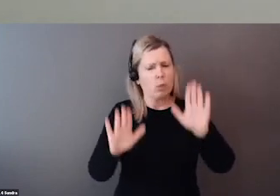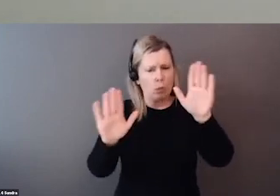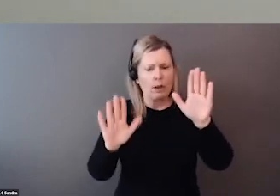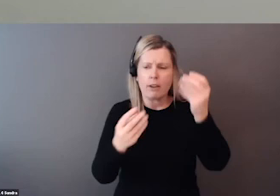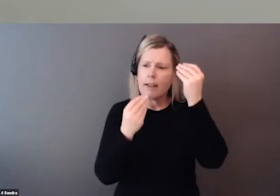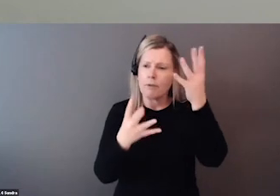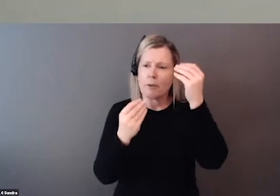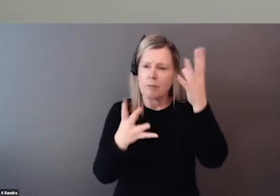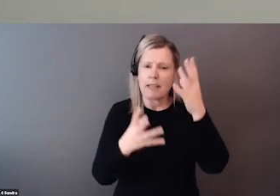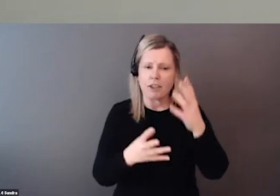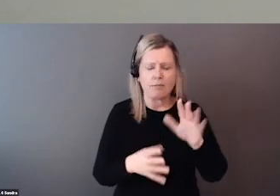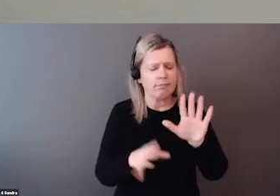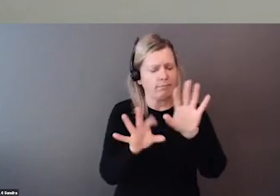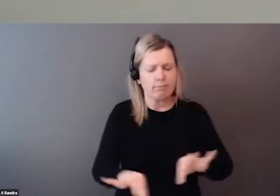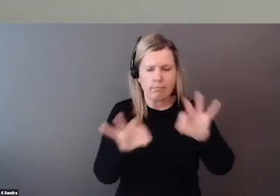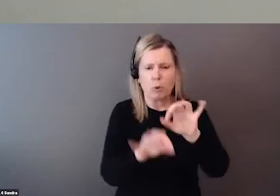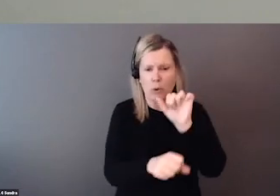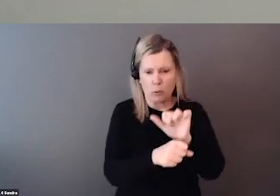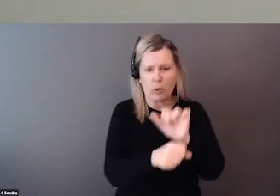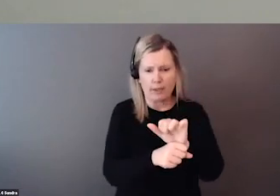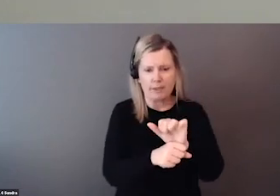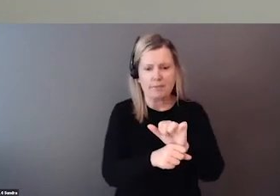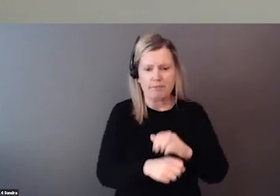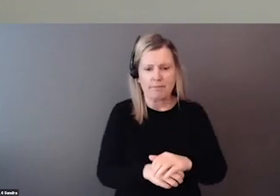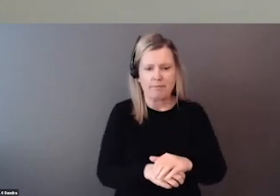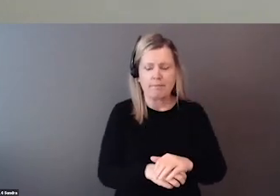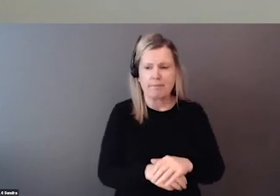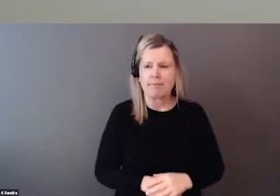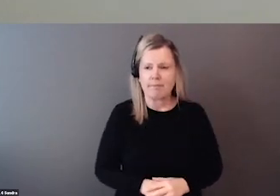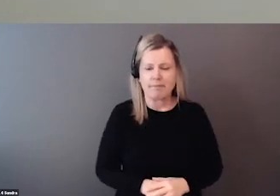of the important work underway on projects funded by Accessibility Standards Canada.